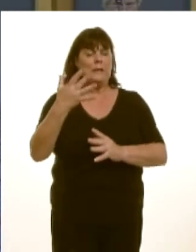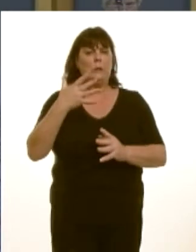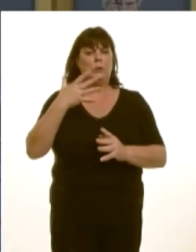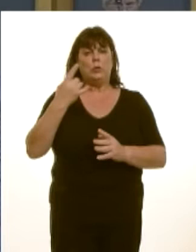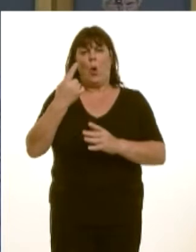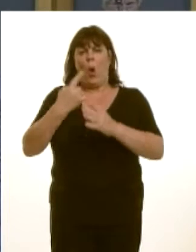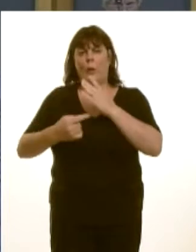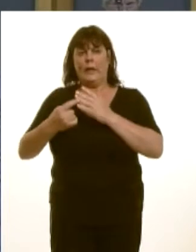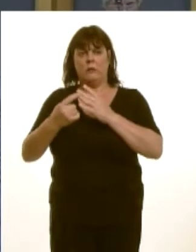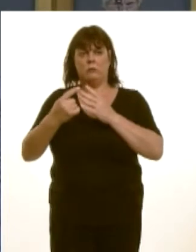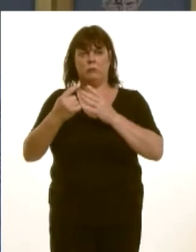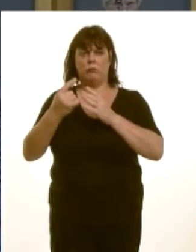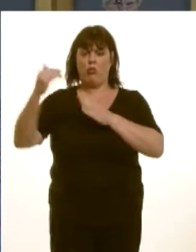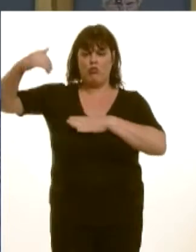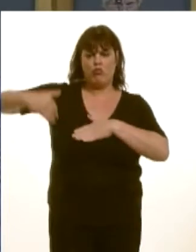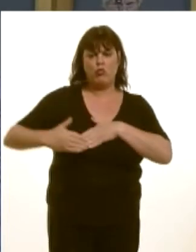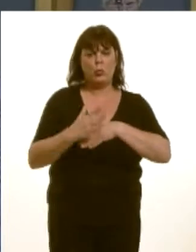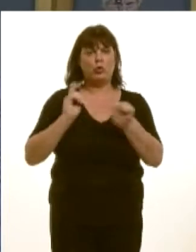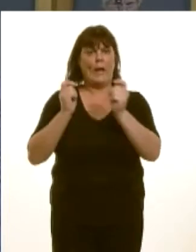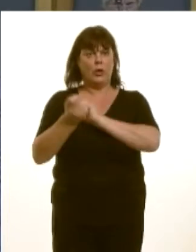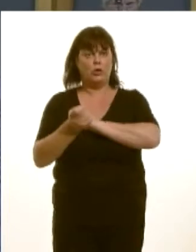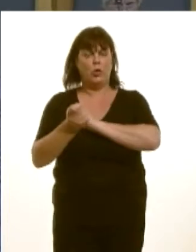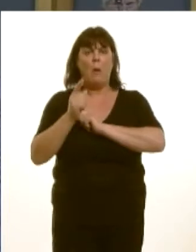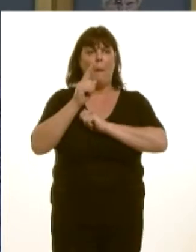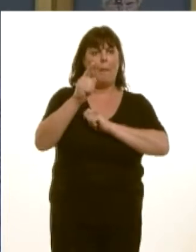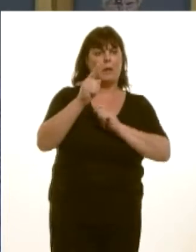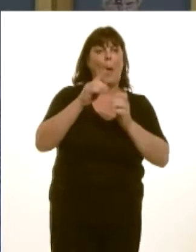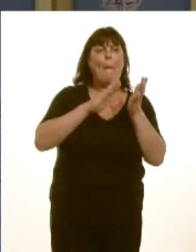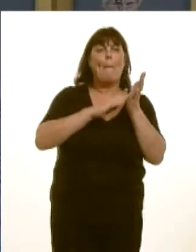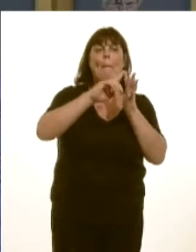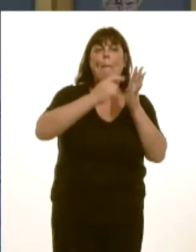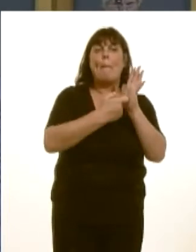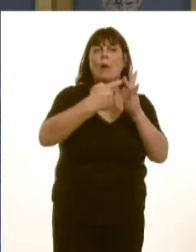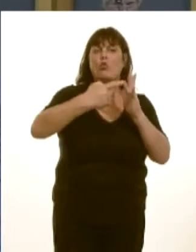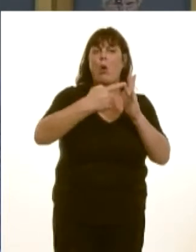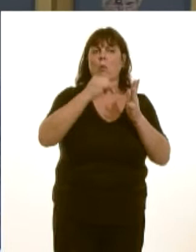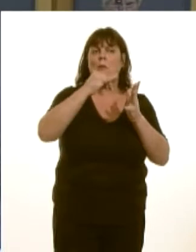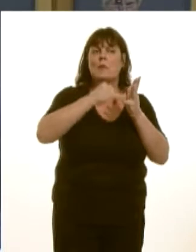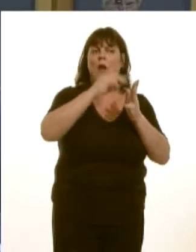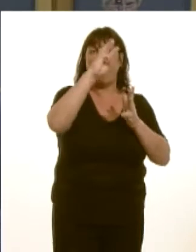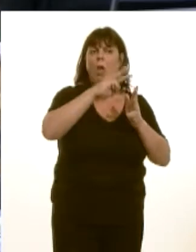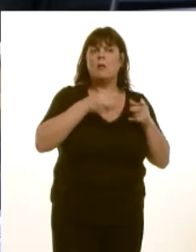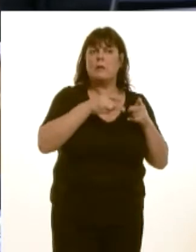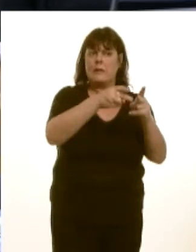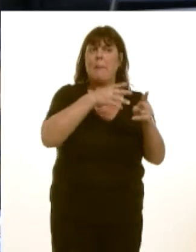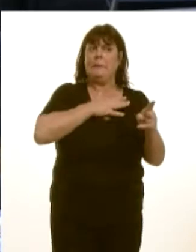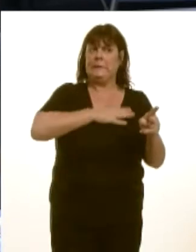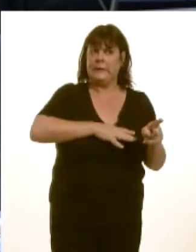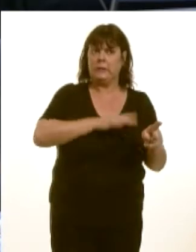Welsh Government’s priority should be public transport, including a south Wales metro system? Carwyn Jones: Well, the metro system is moving forward anyway.